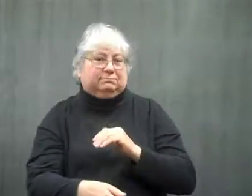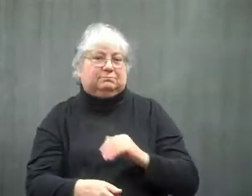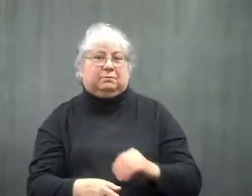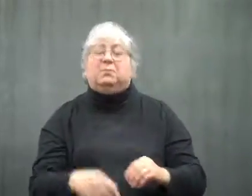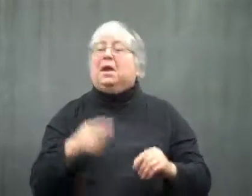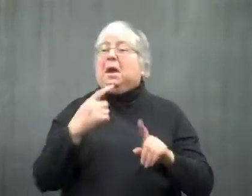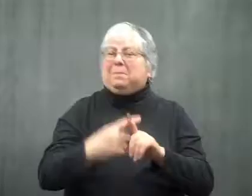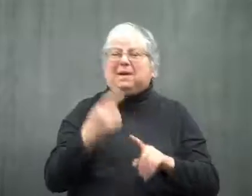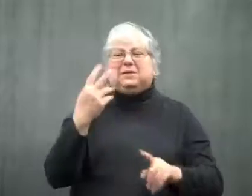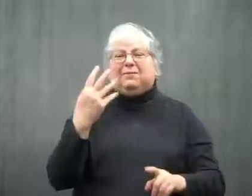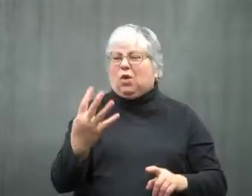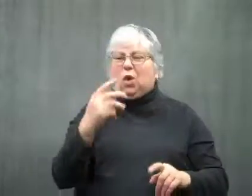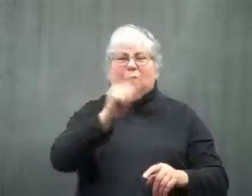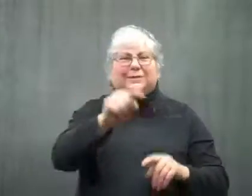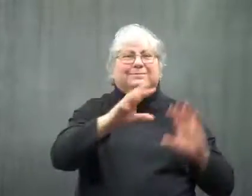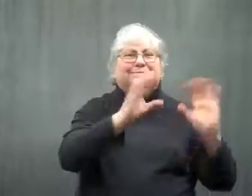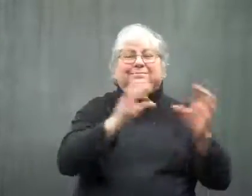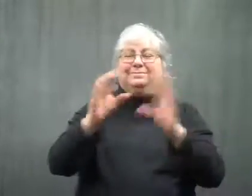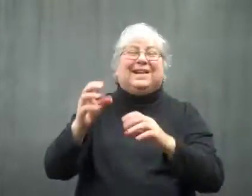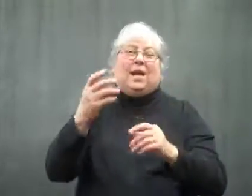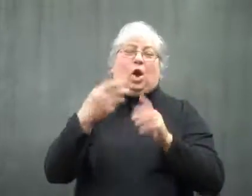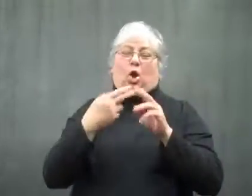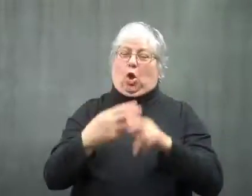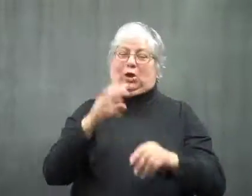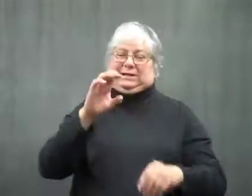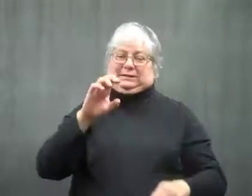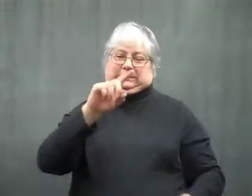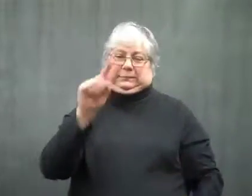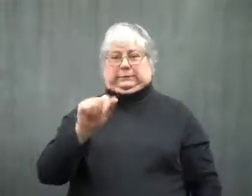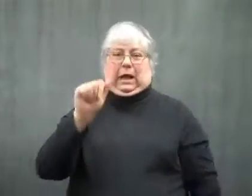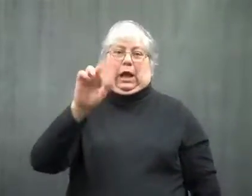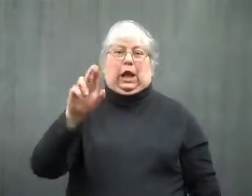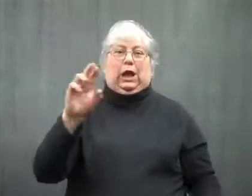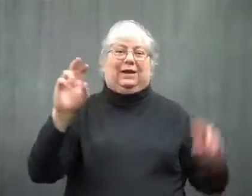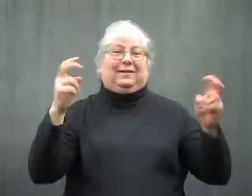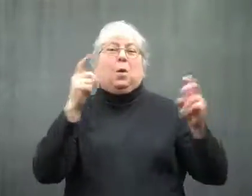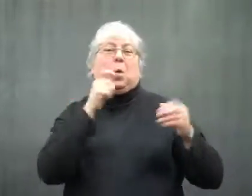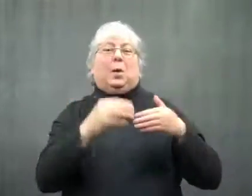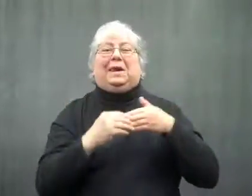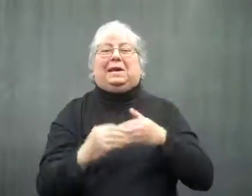Four "czar" positions also were cut. Among them were